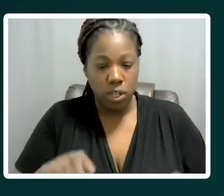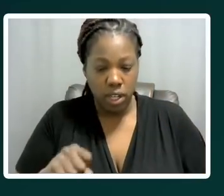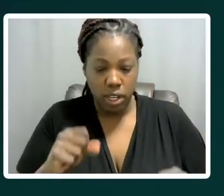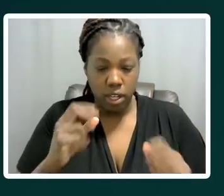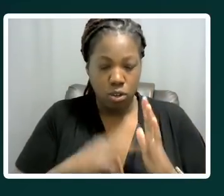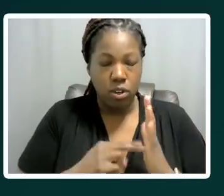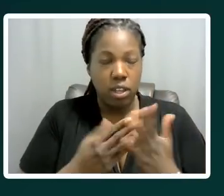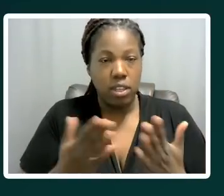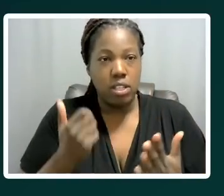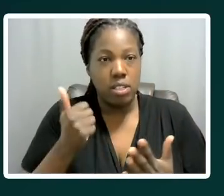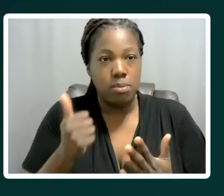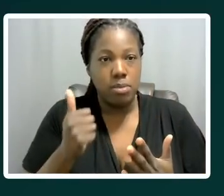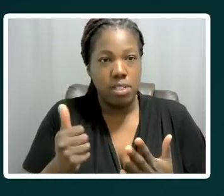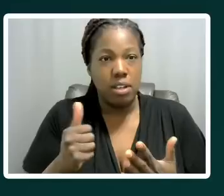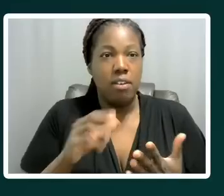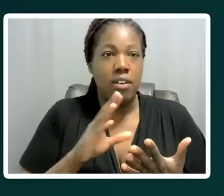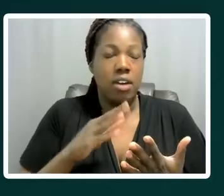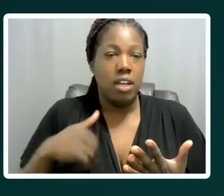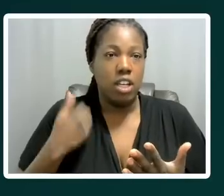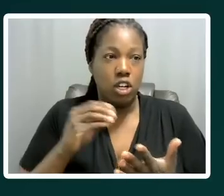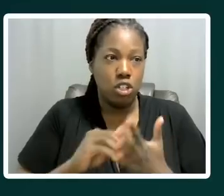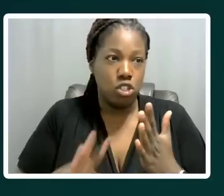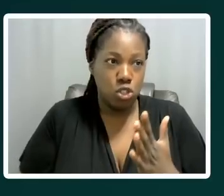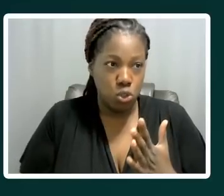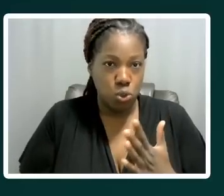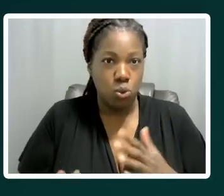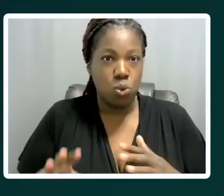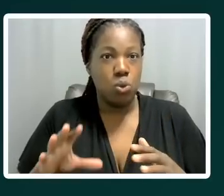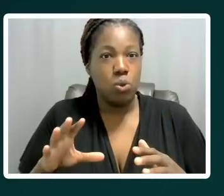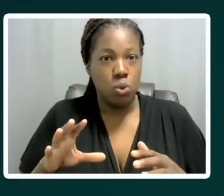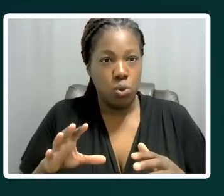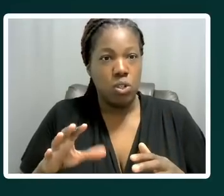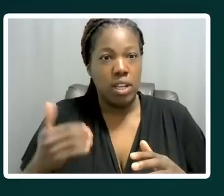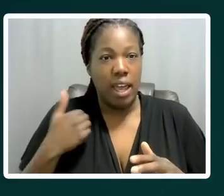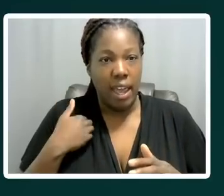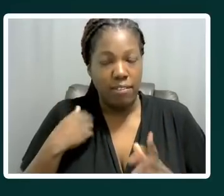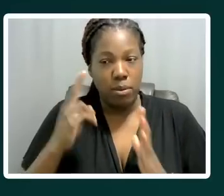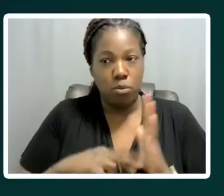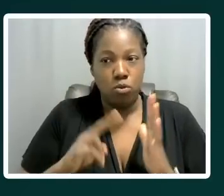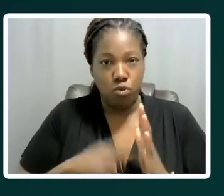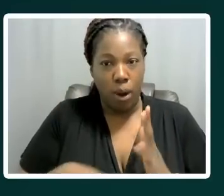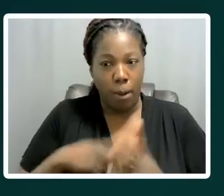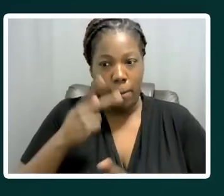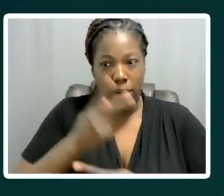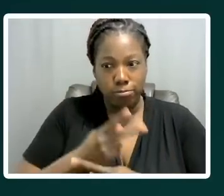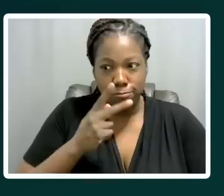younger students to take the books home, to have them read by a caregiver or family member, or have